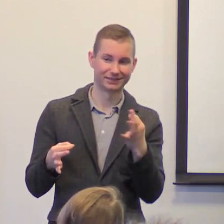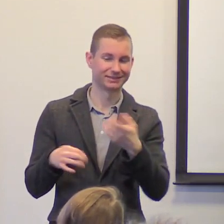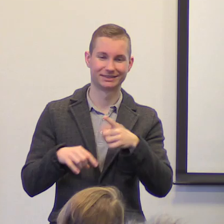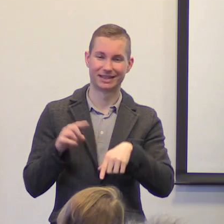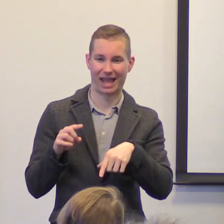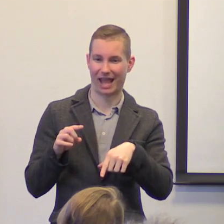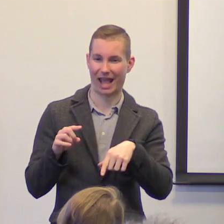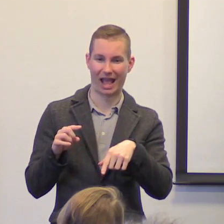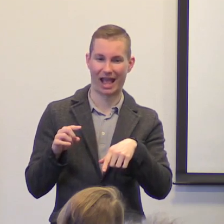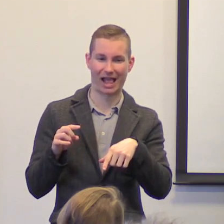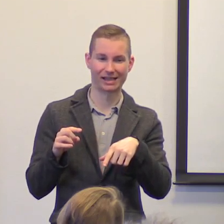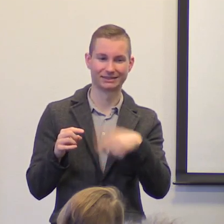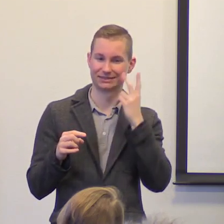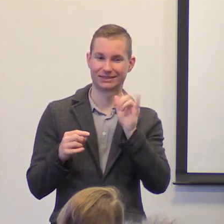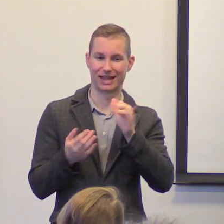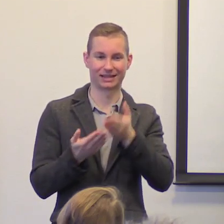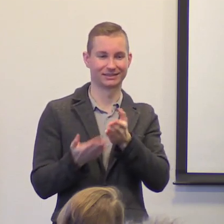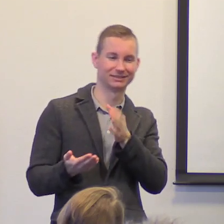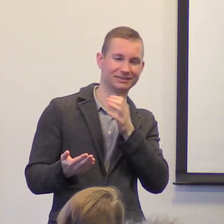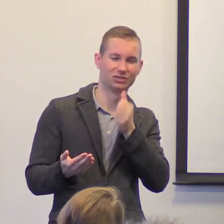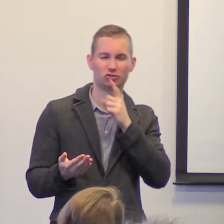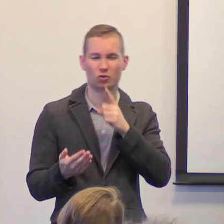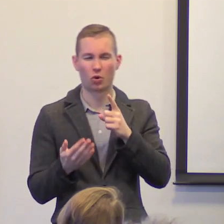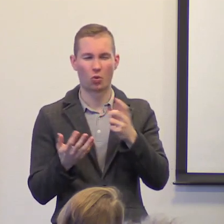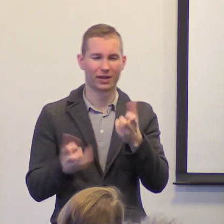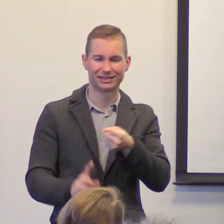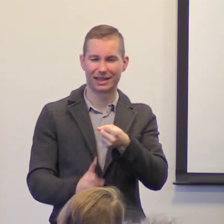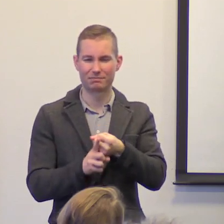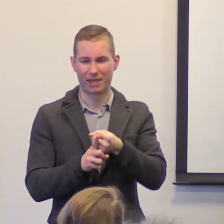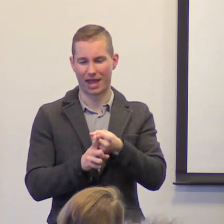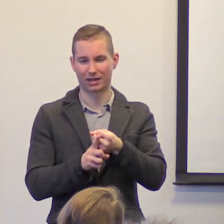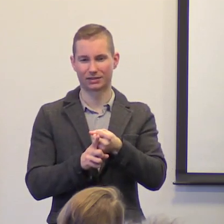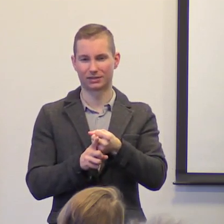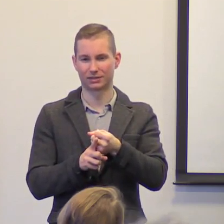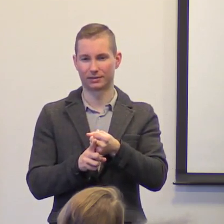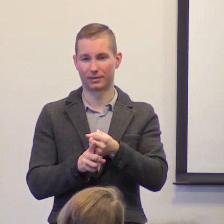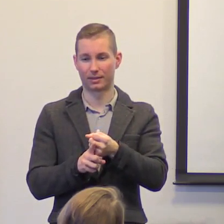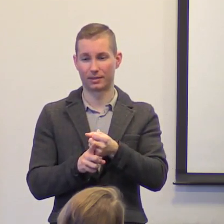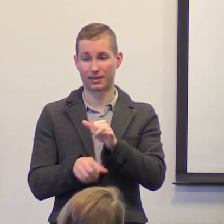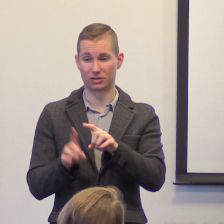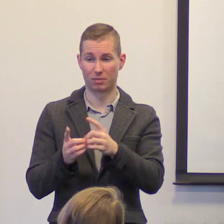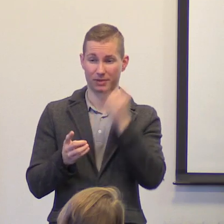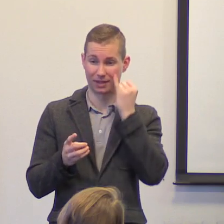the case yet because they don't know what the impact is of the departments revoking that guidance.